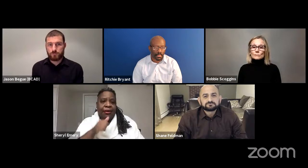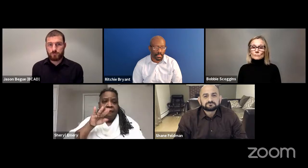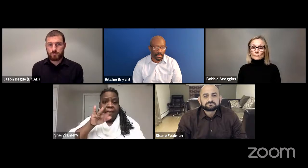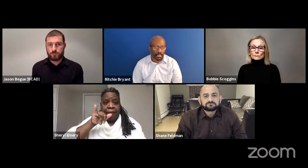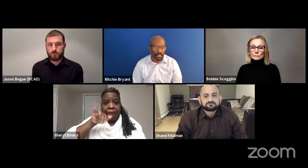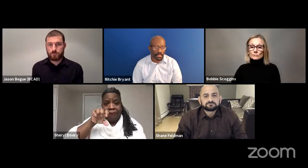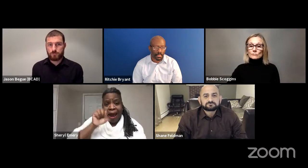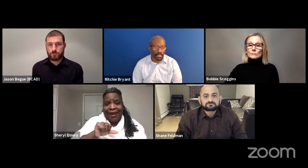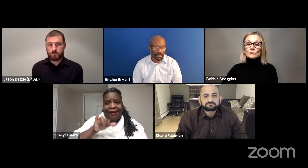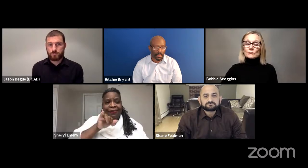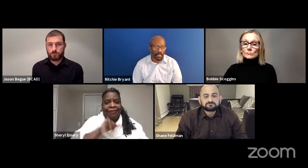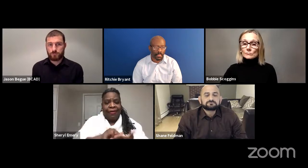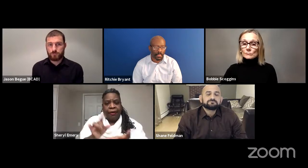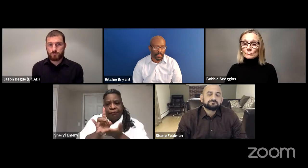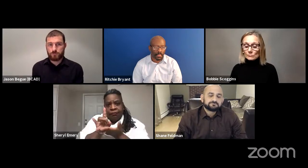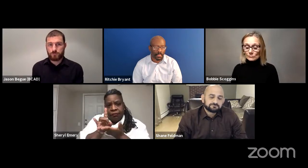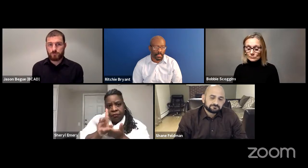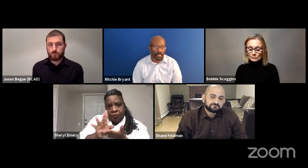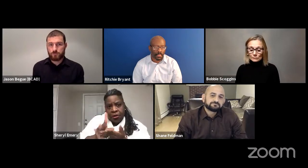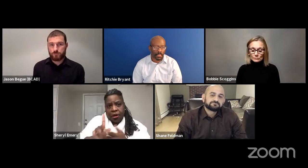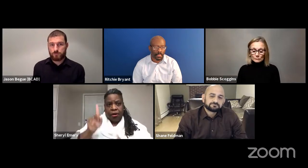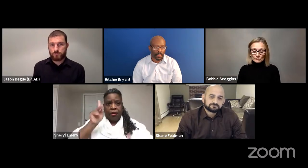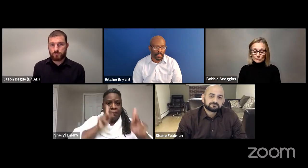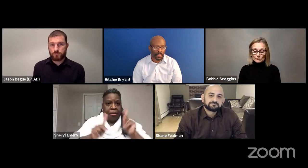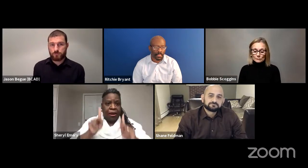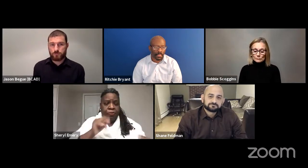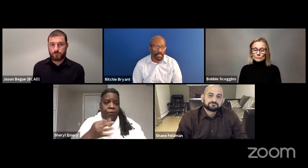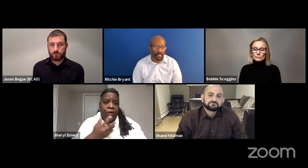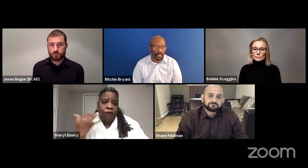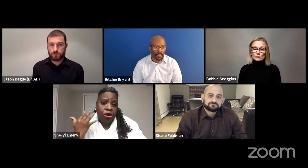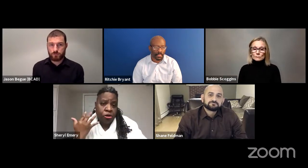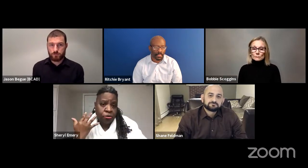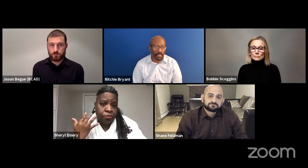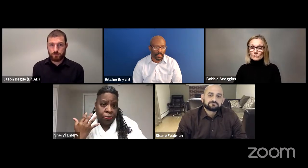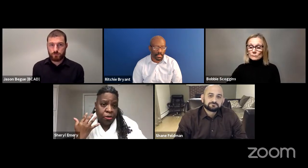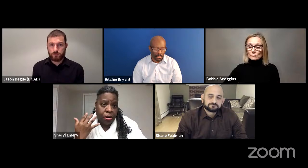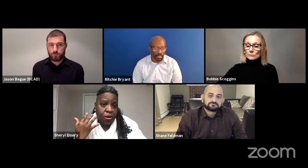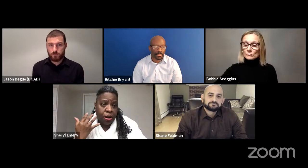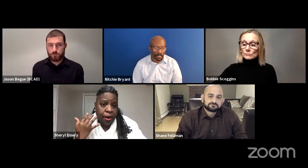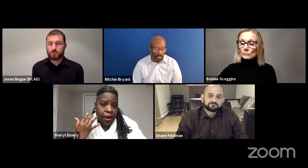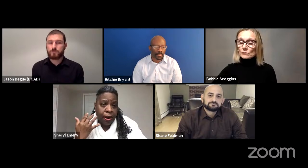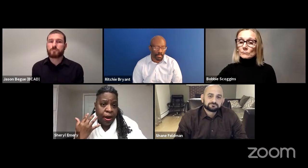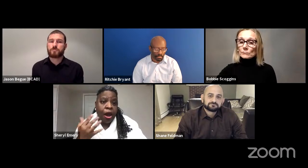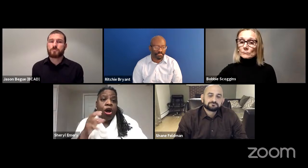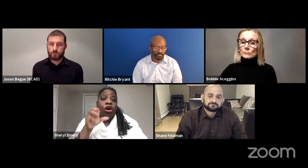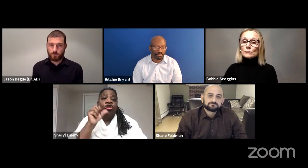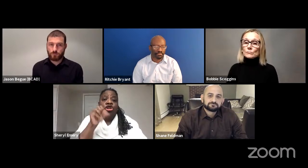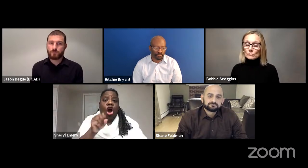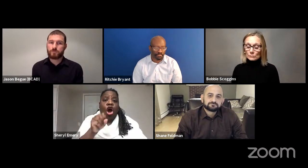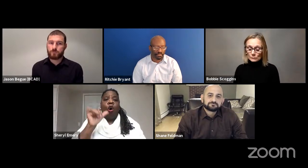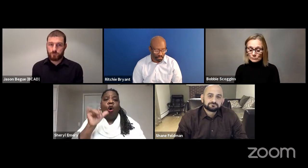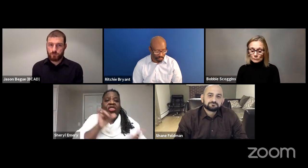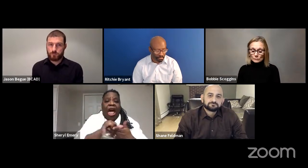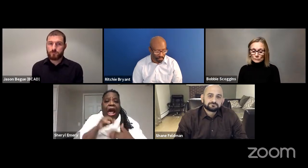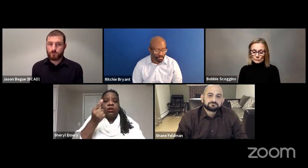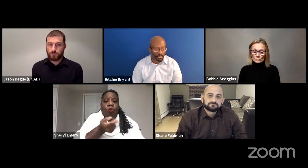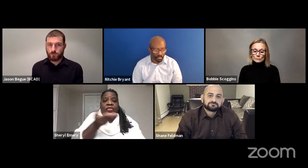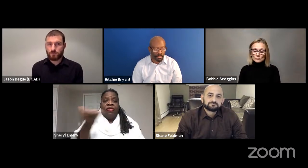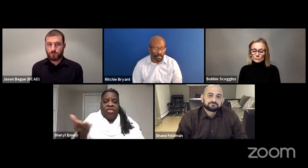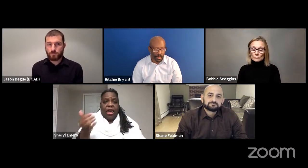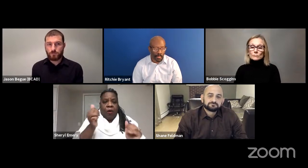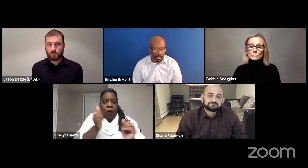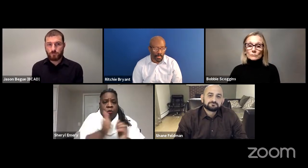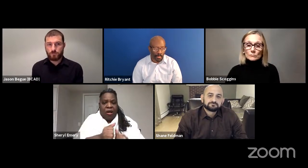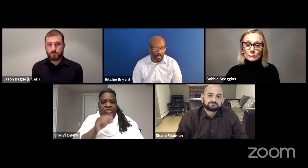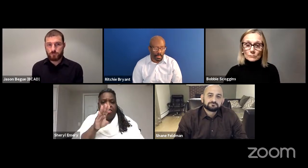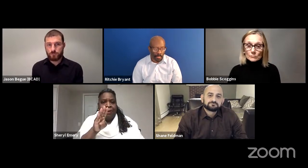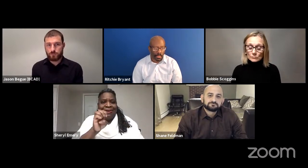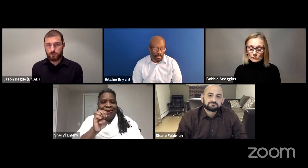of our tests have hidden internal bias that automatically exclude people of color. That's